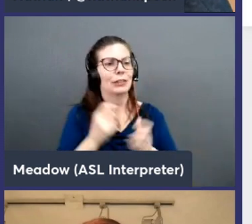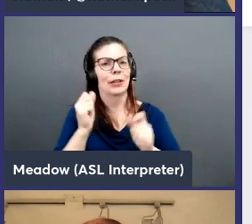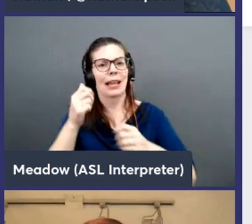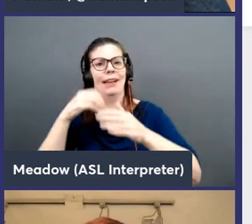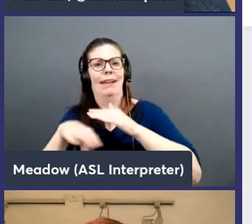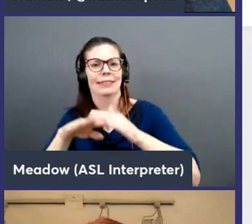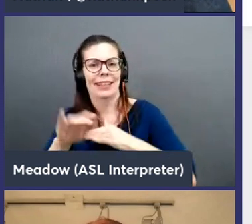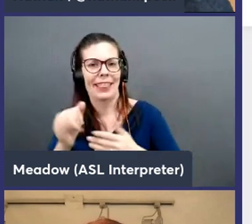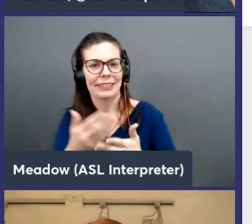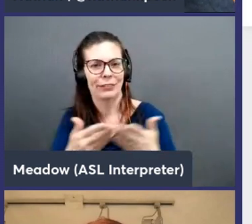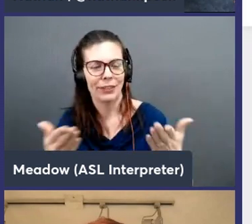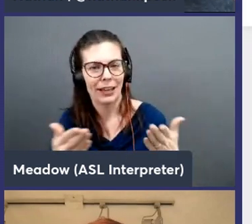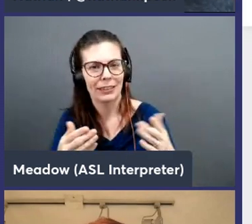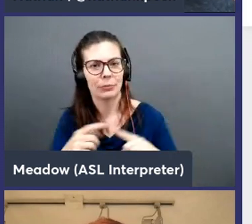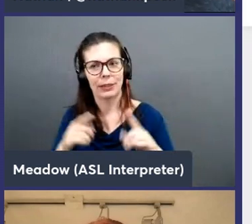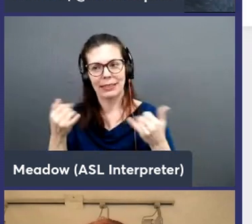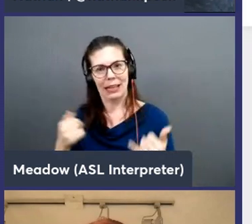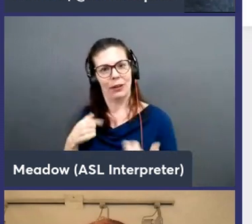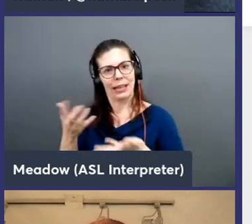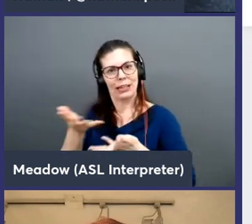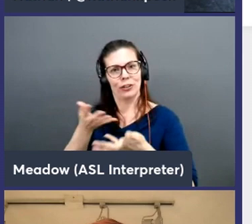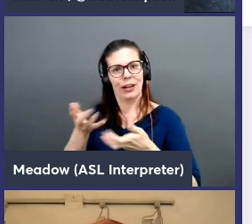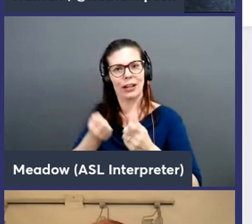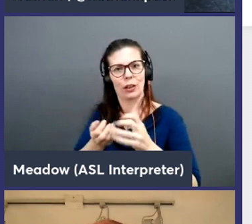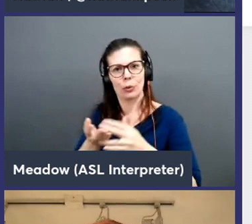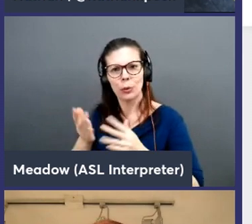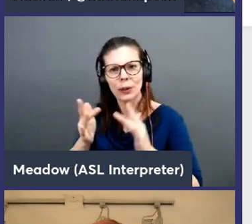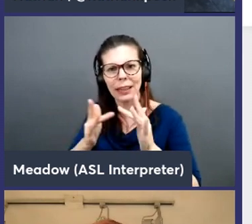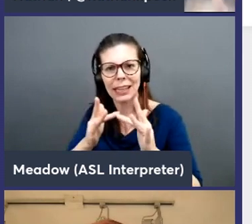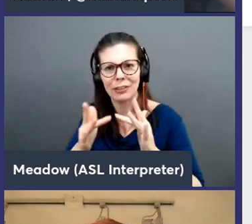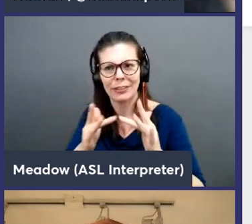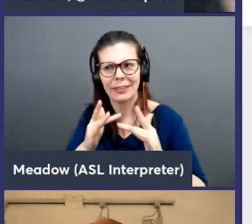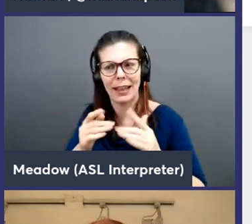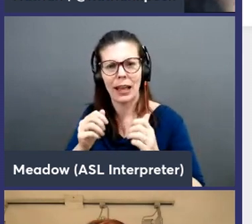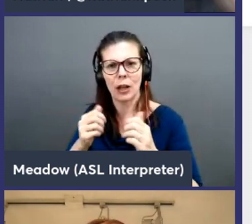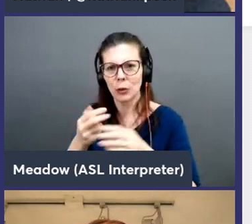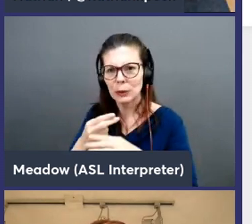and now I can interact with it over the internet via an API